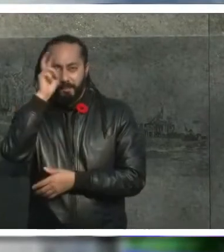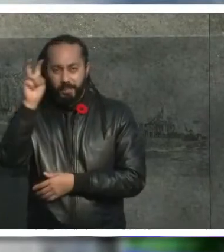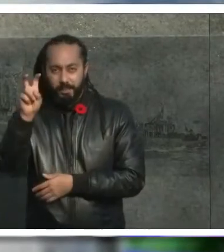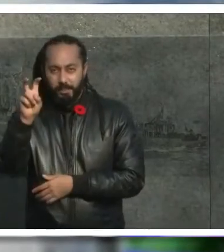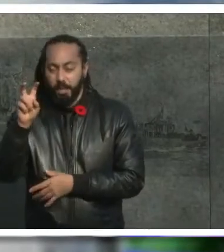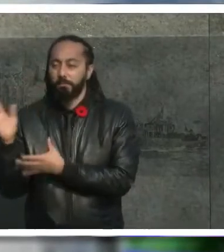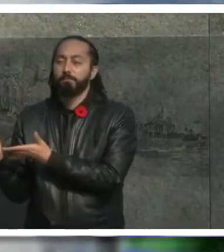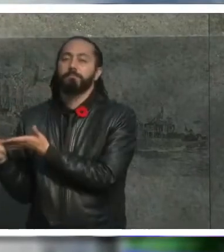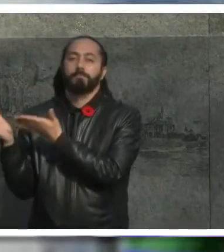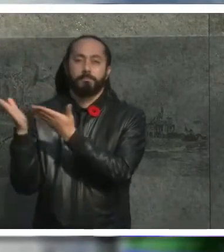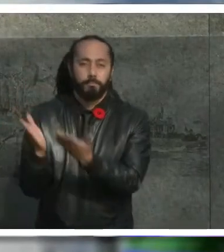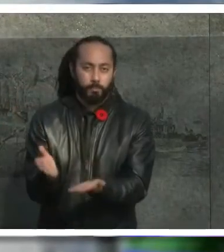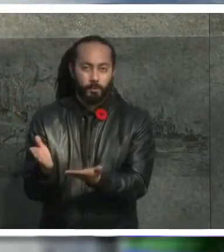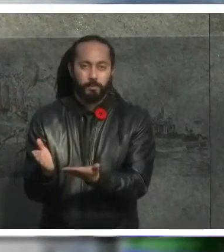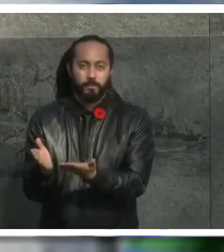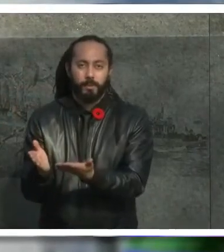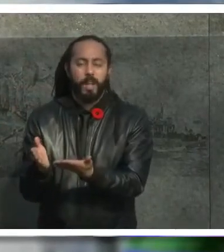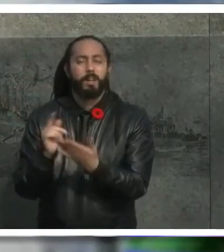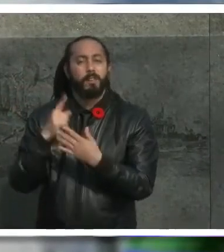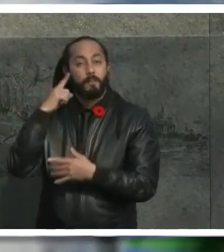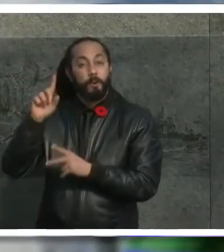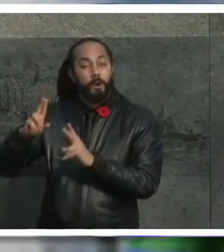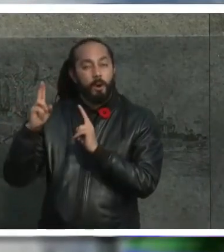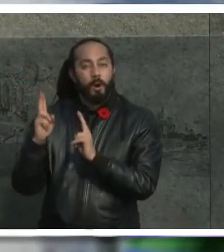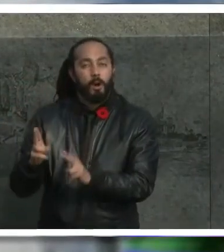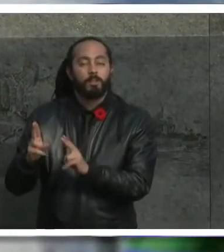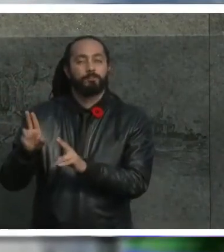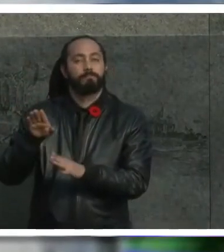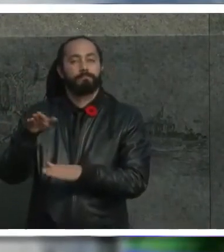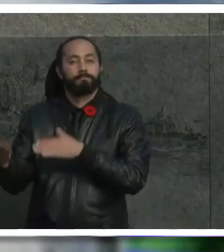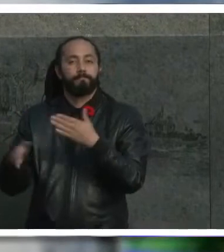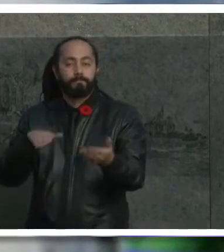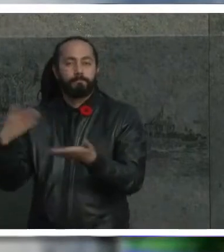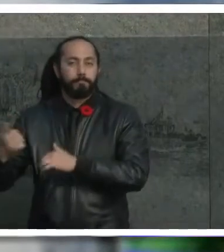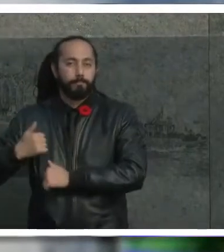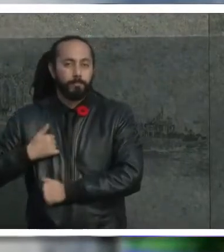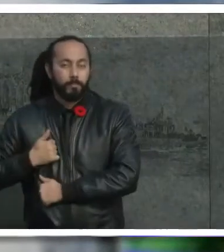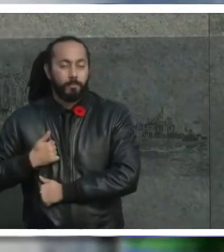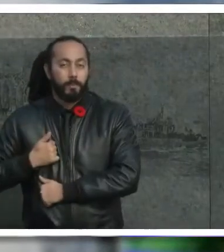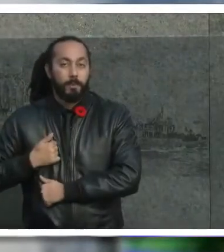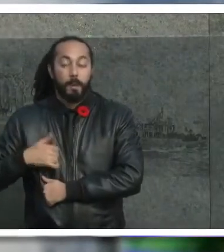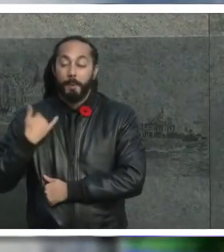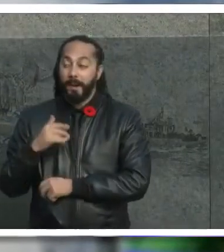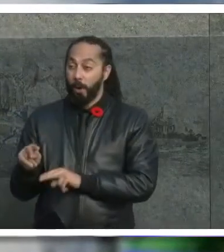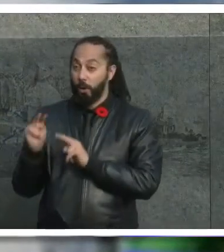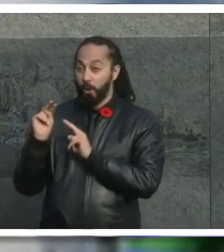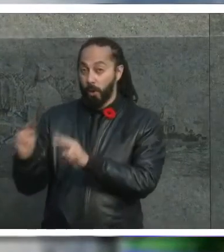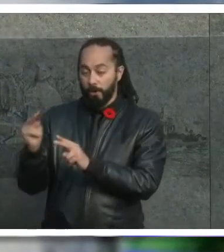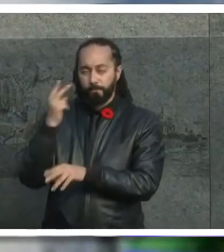airfield is a tribute to fallen soldiers. Today it is a reminder we are all connected to a much larger world.